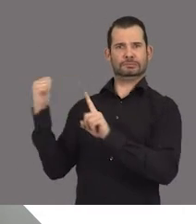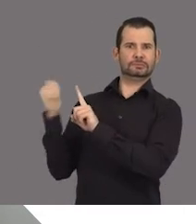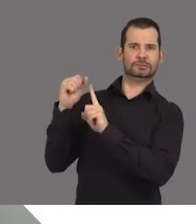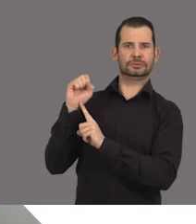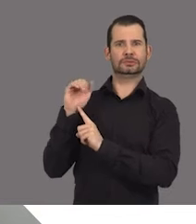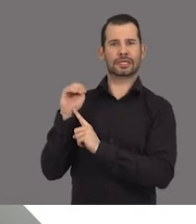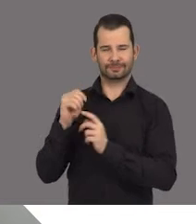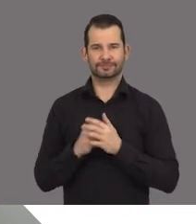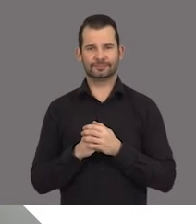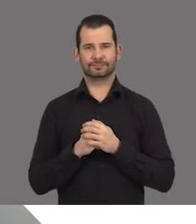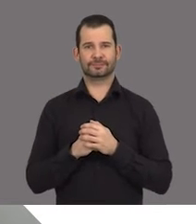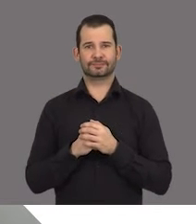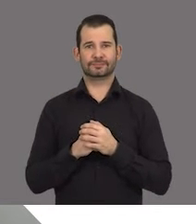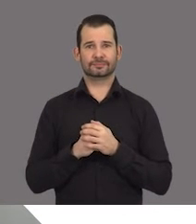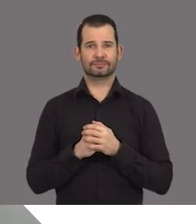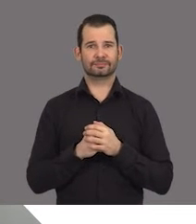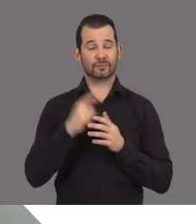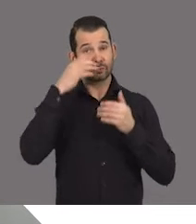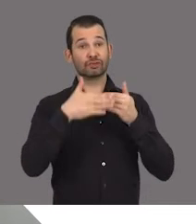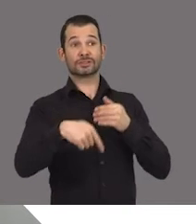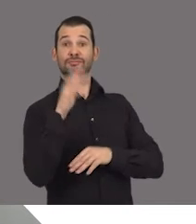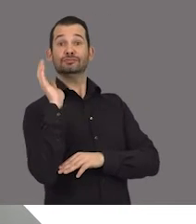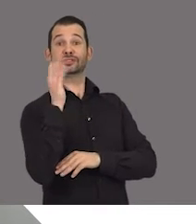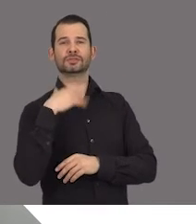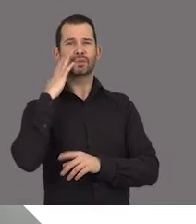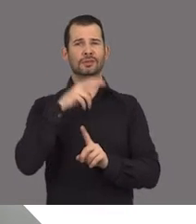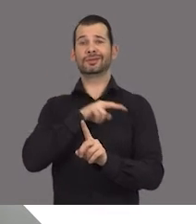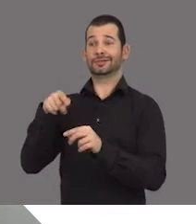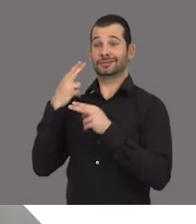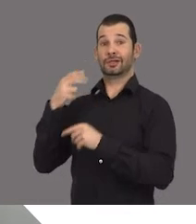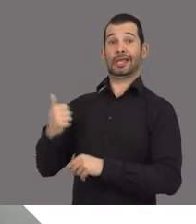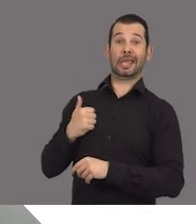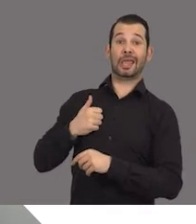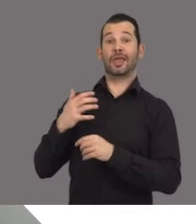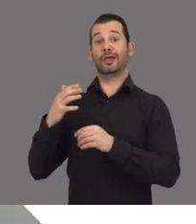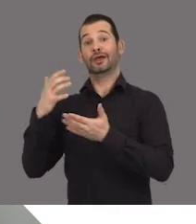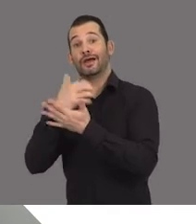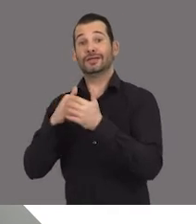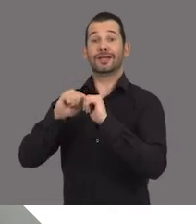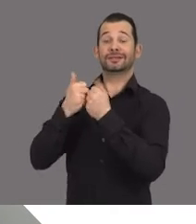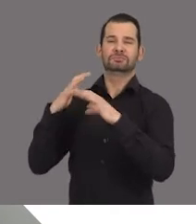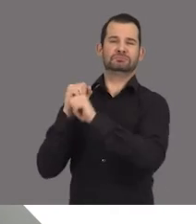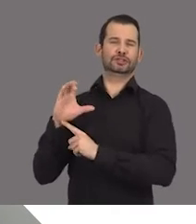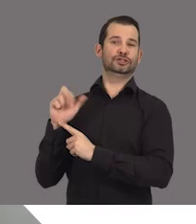For the rest of this presentation, I’ll refer to the Canada Revenue Agency as the CRA.